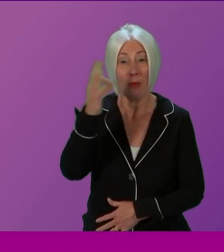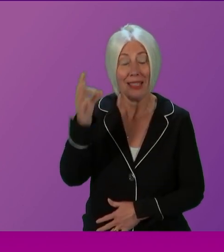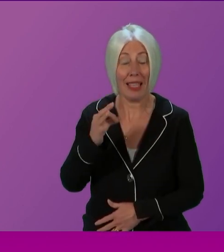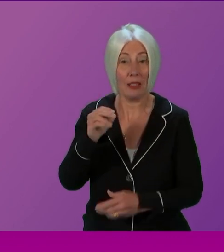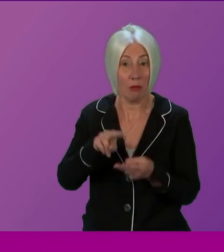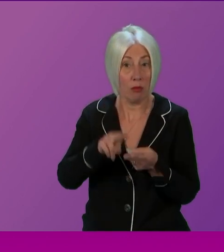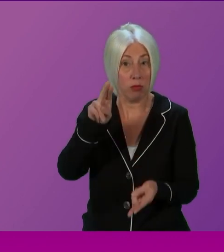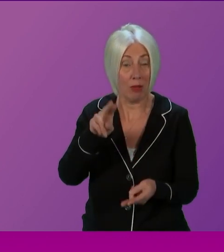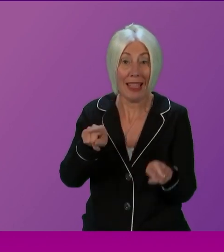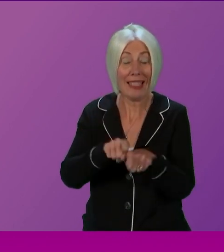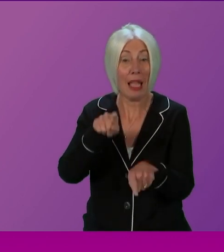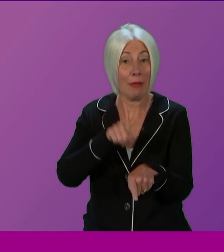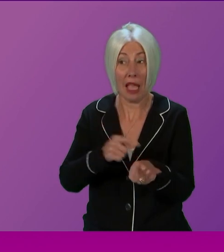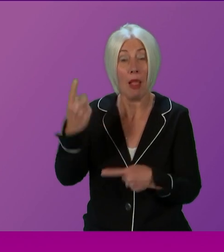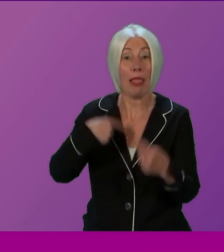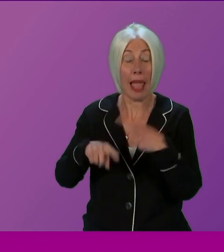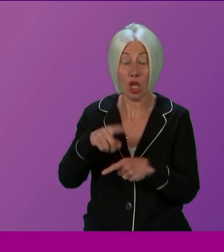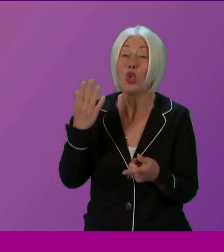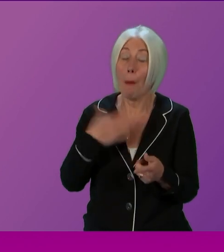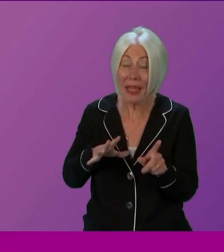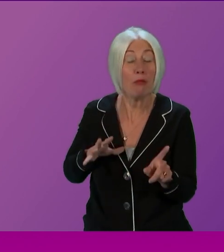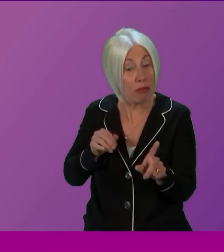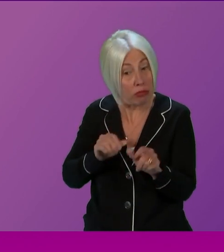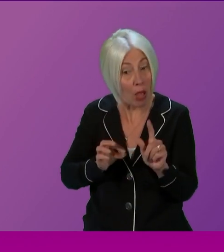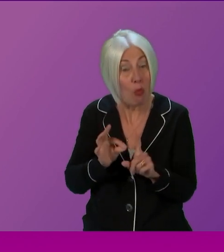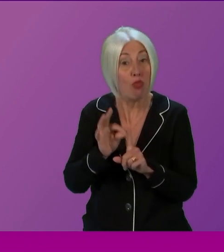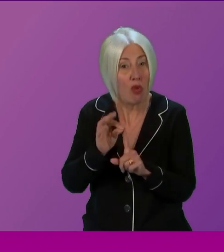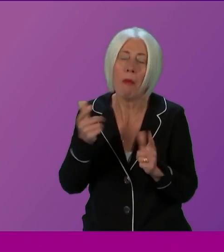with the same point last year. There has been good progress, but much more work is still to be done.